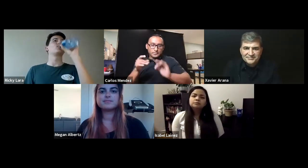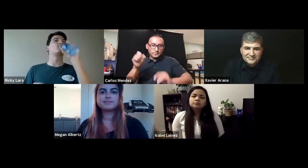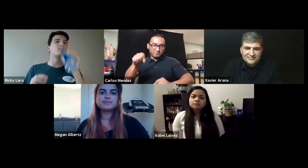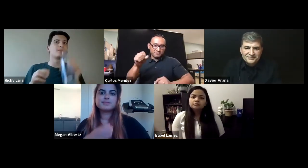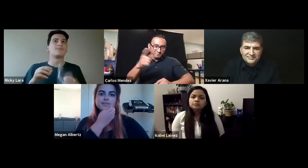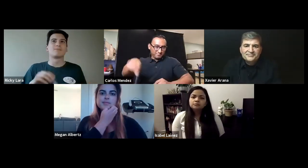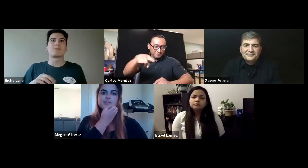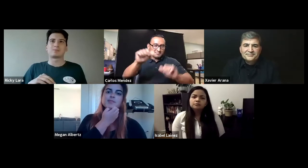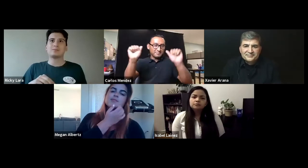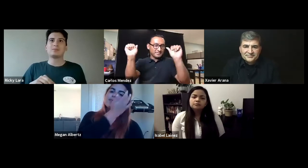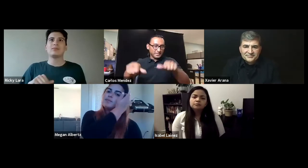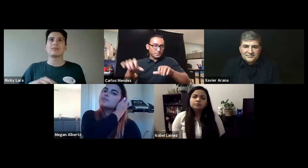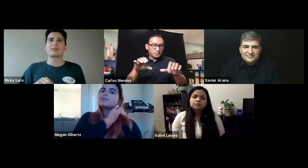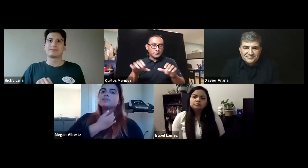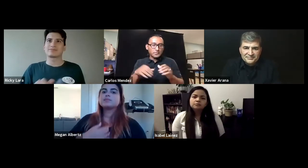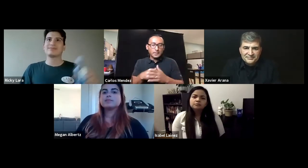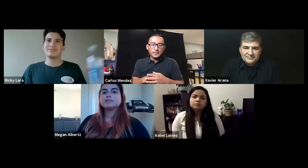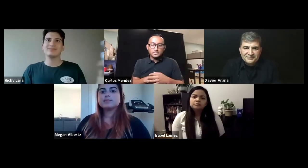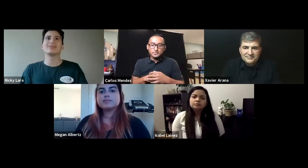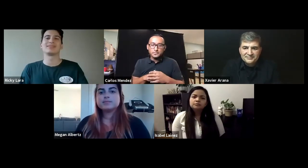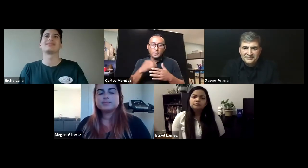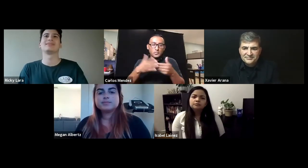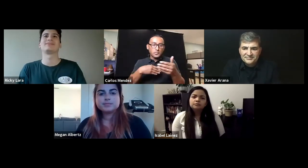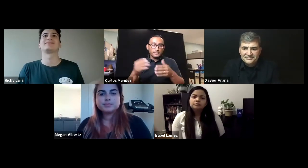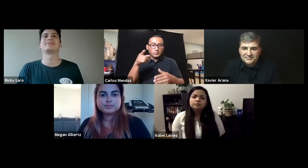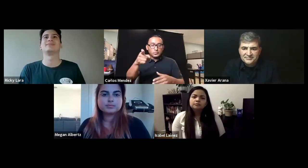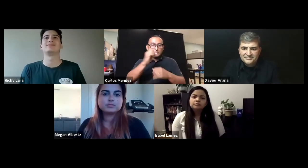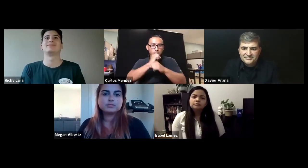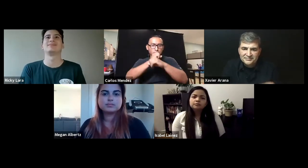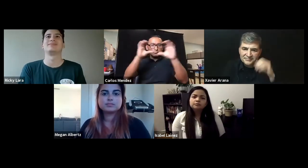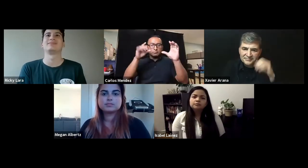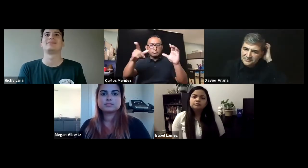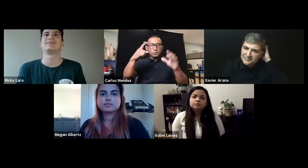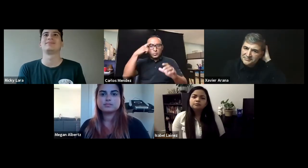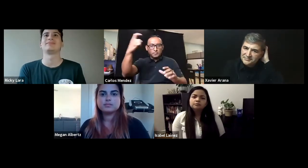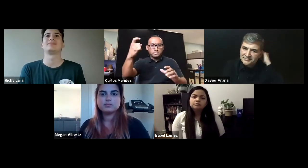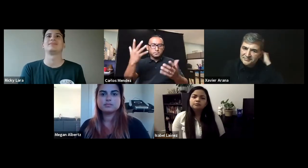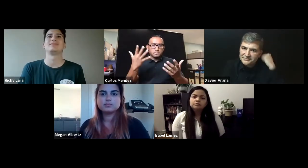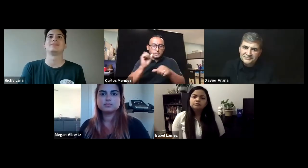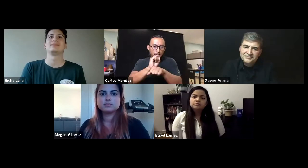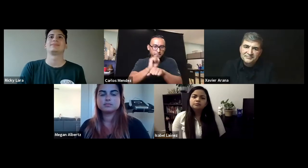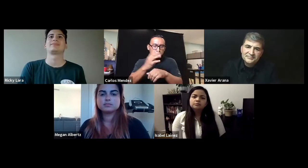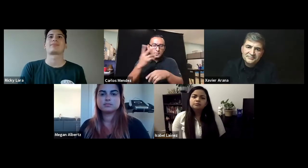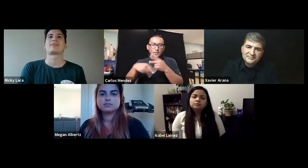Carlos: I just wanted to comment on what Megan says. Yes, I definitely agree.